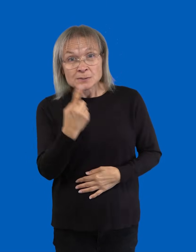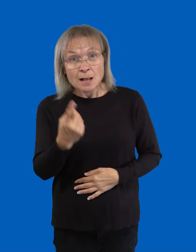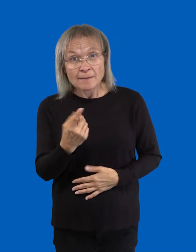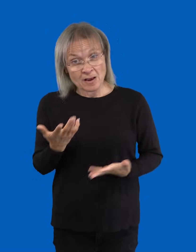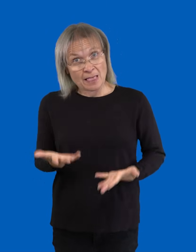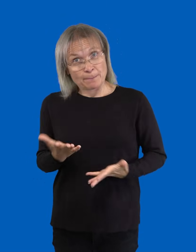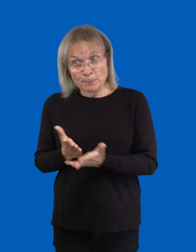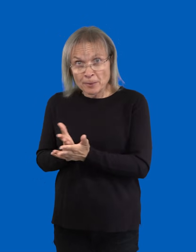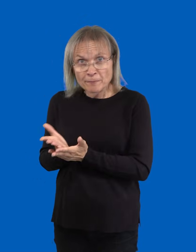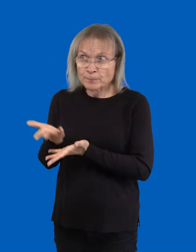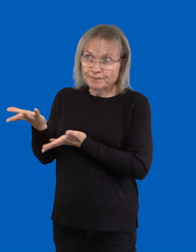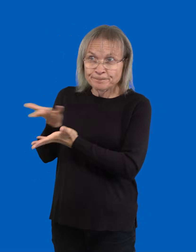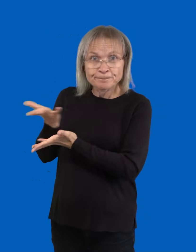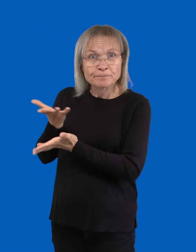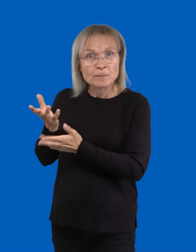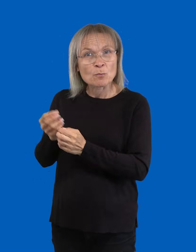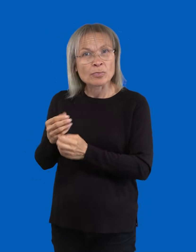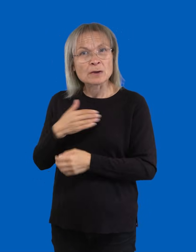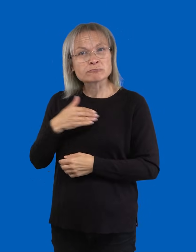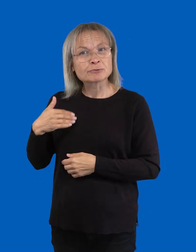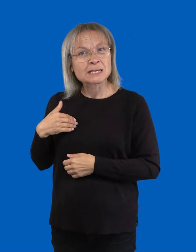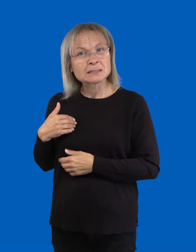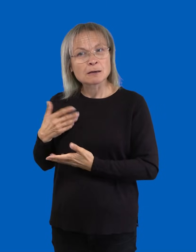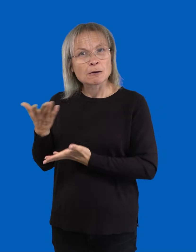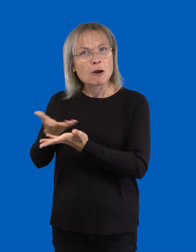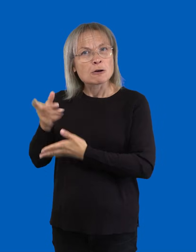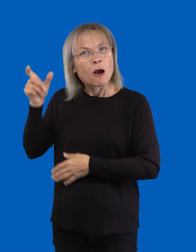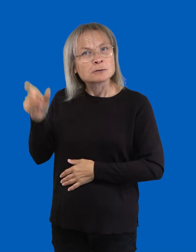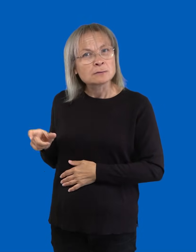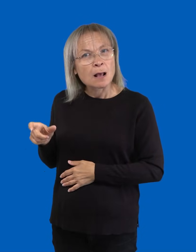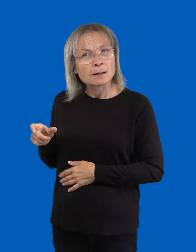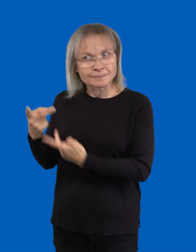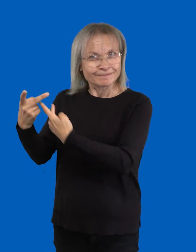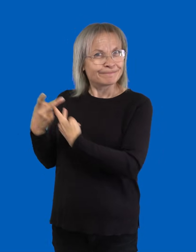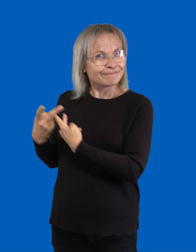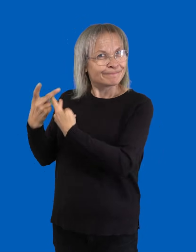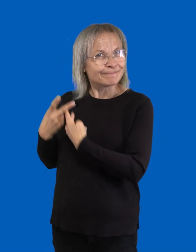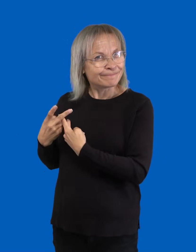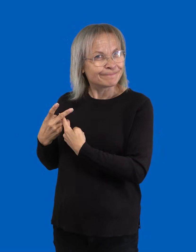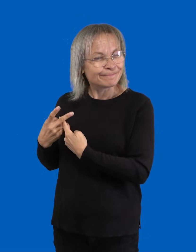are under the care of a breast consultant